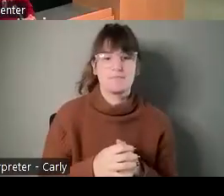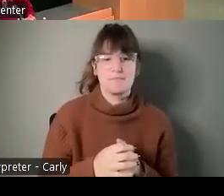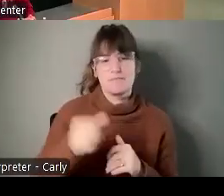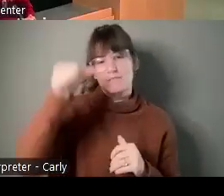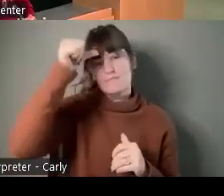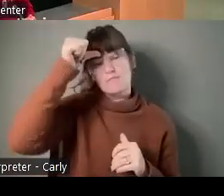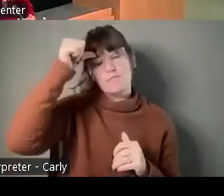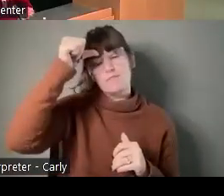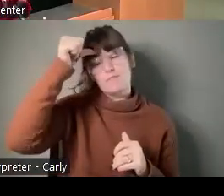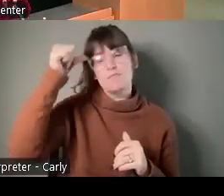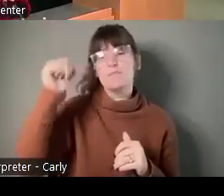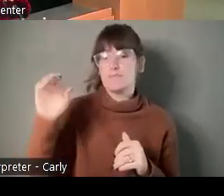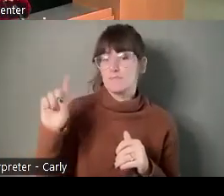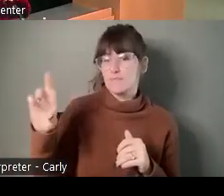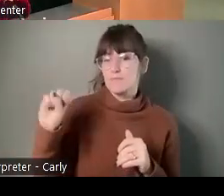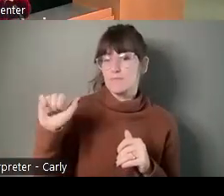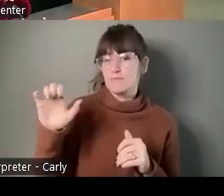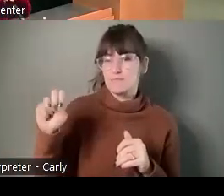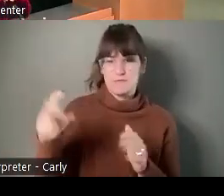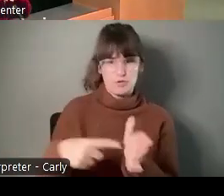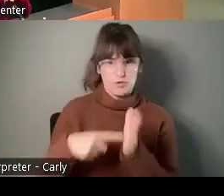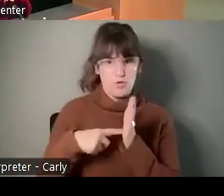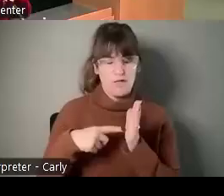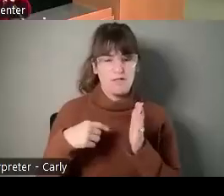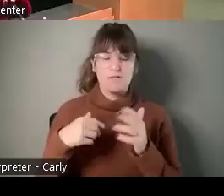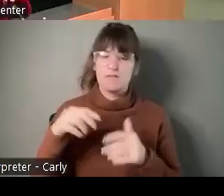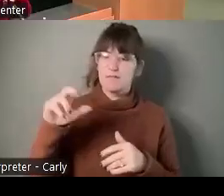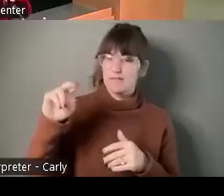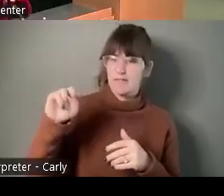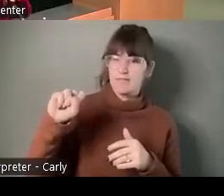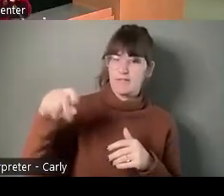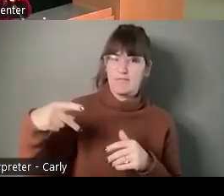Dr. Dr. Sams has shown us all these narrow safety plans. That is the intervention. So like we're